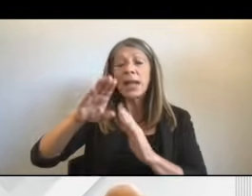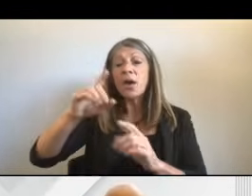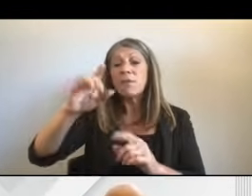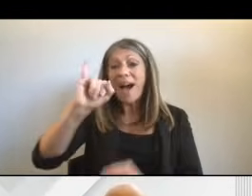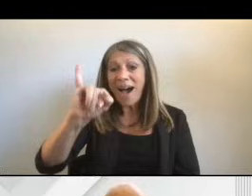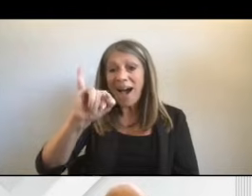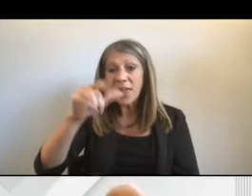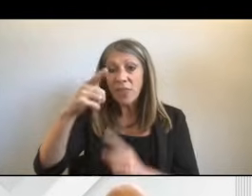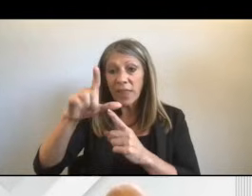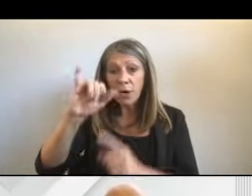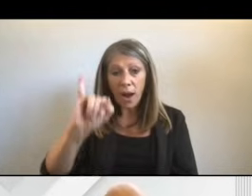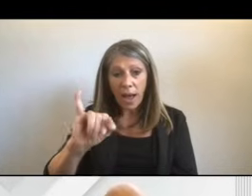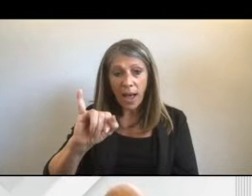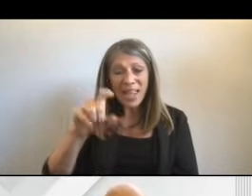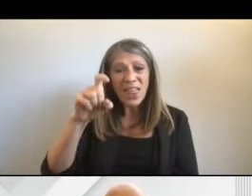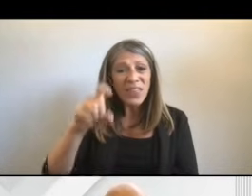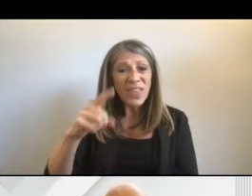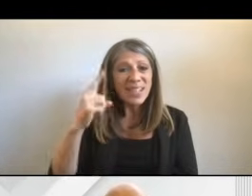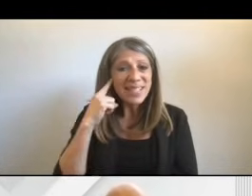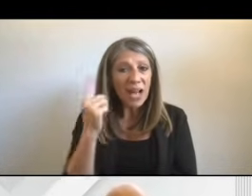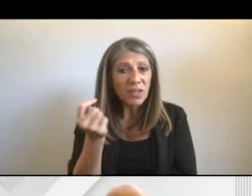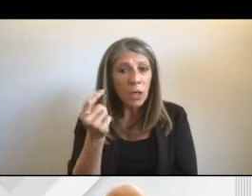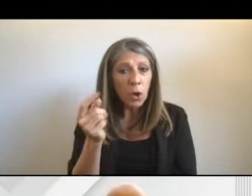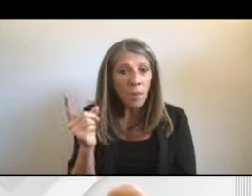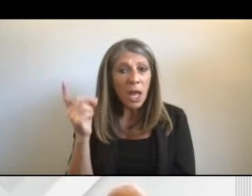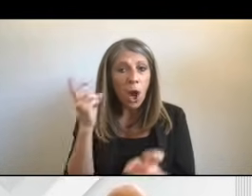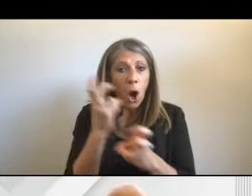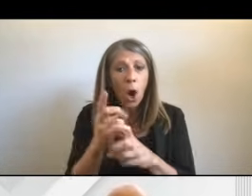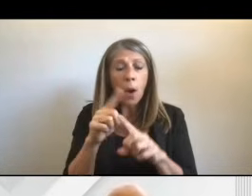This may sound a little difficult, but most of your sign manufacturing